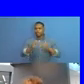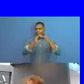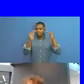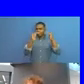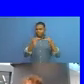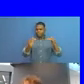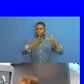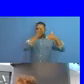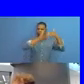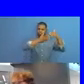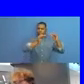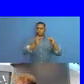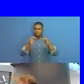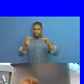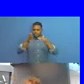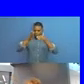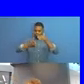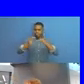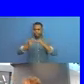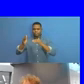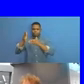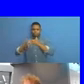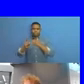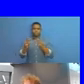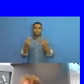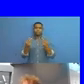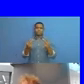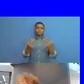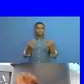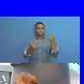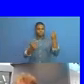Did we find a common ground? If you didn't find a common ground, if you're quite sure